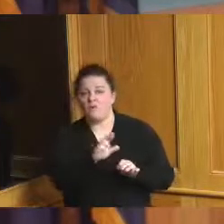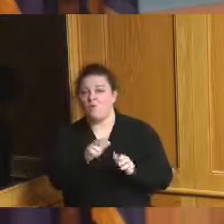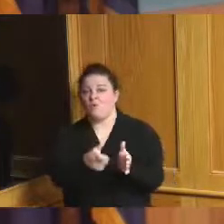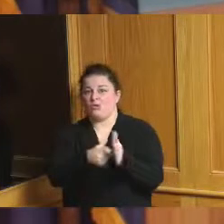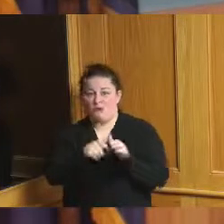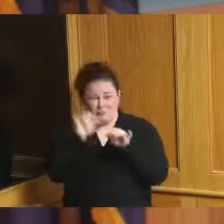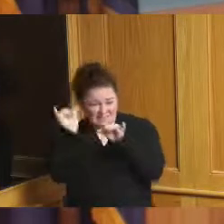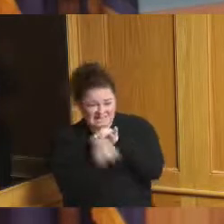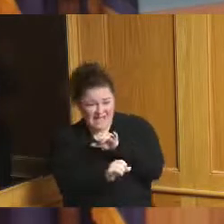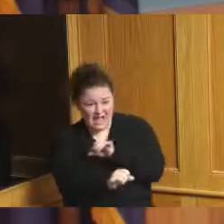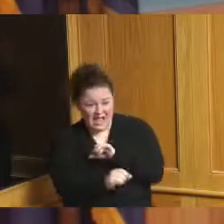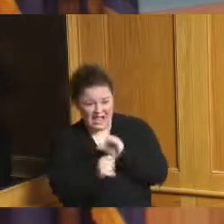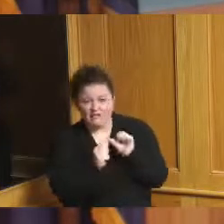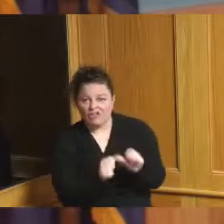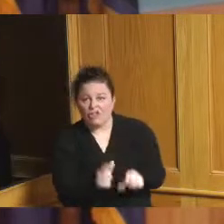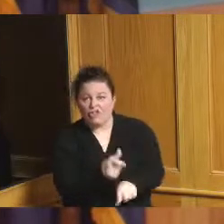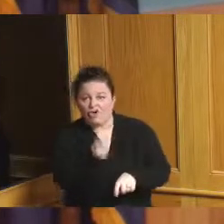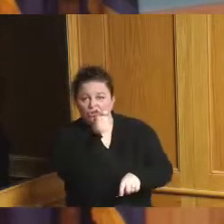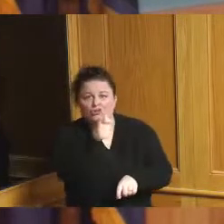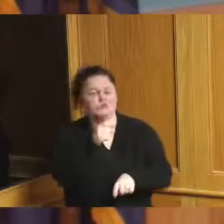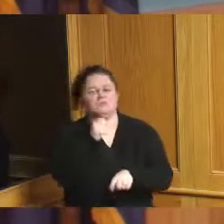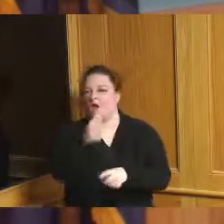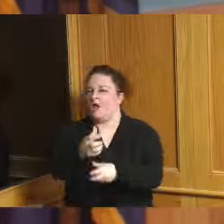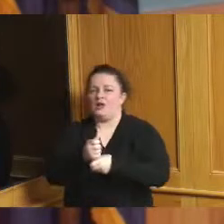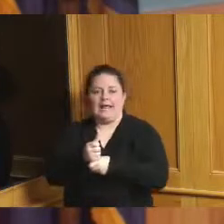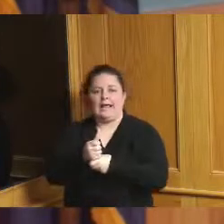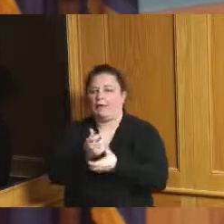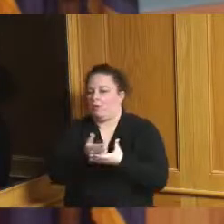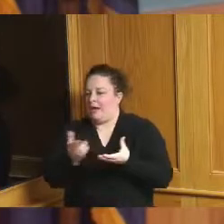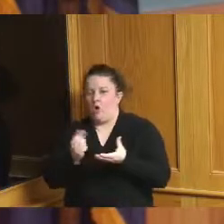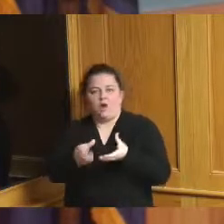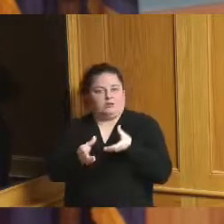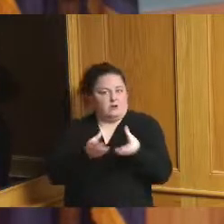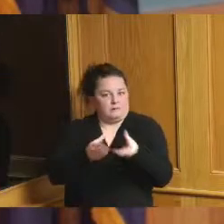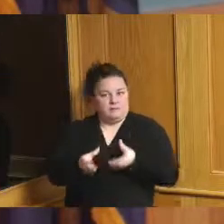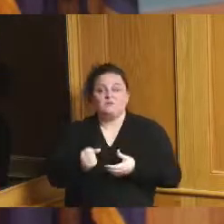the services and so i know many judges wanted to make sure that this